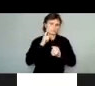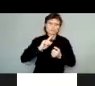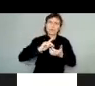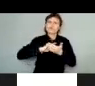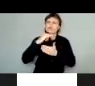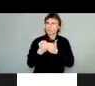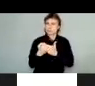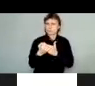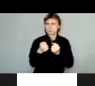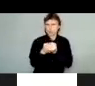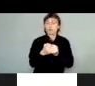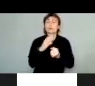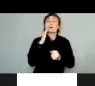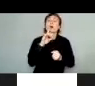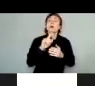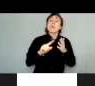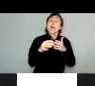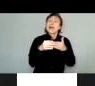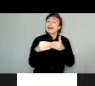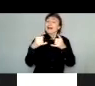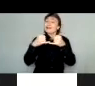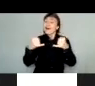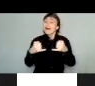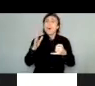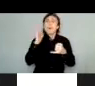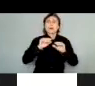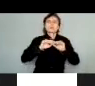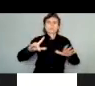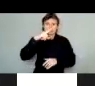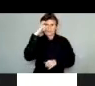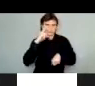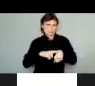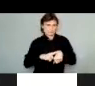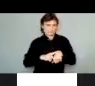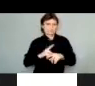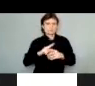Now at this stage, we are continuing to evaluate this program.